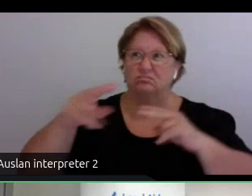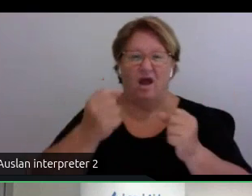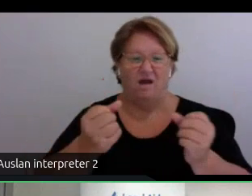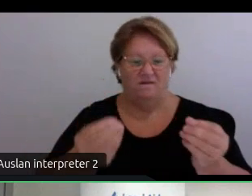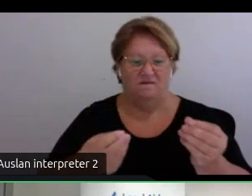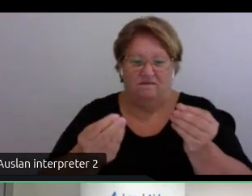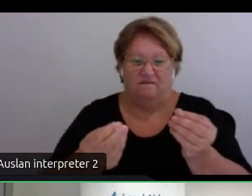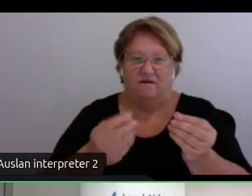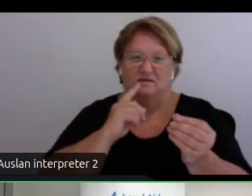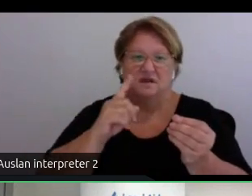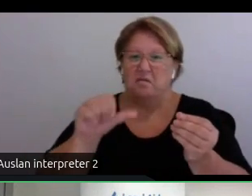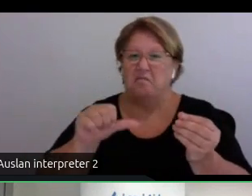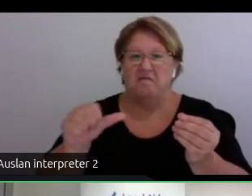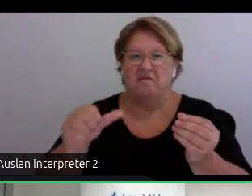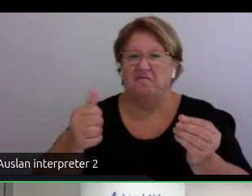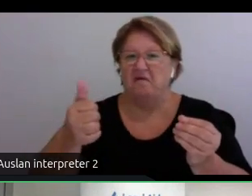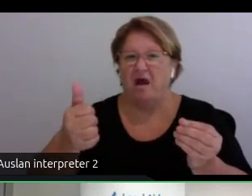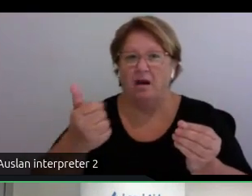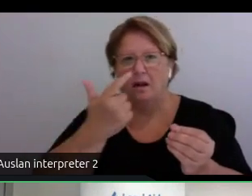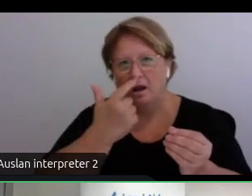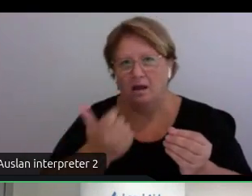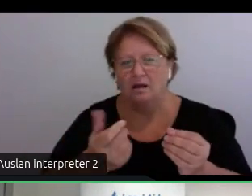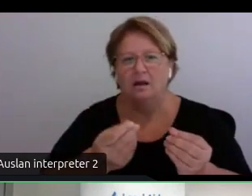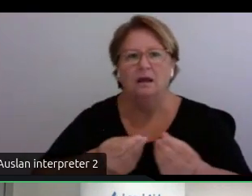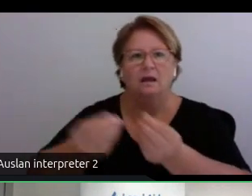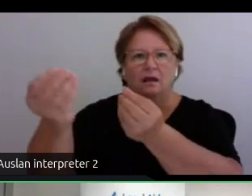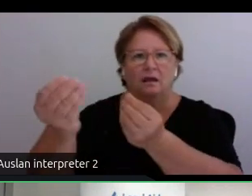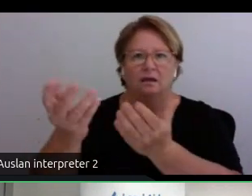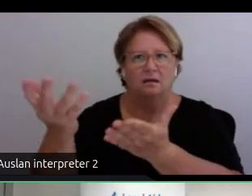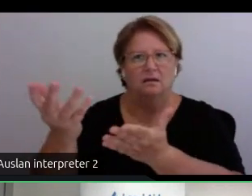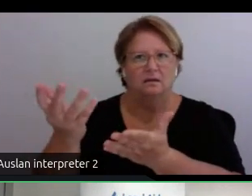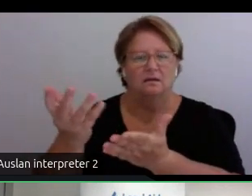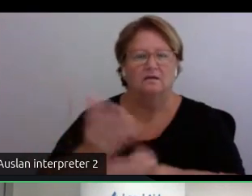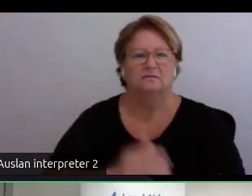he's got a report that shows that the roof was well maintained. hand that over and get them to